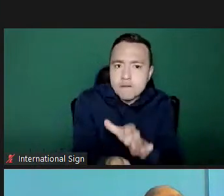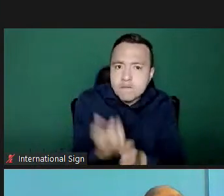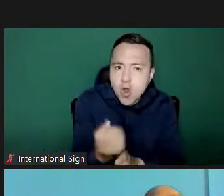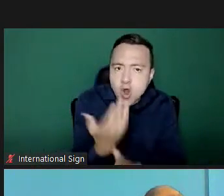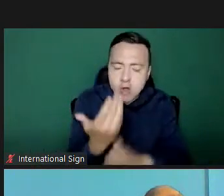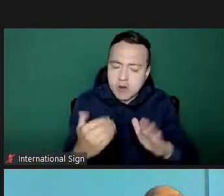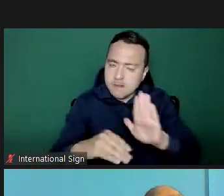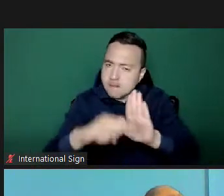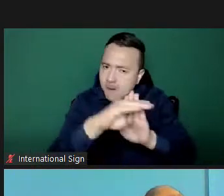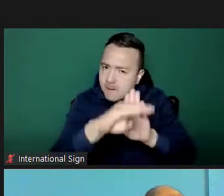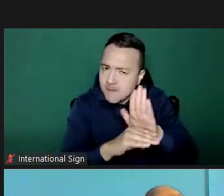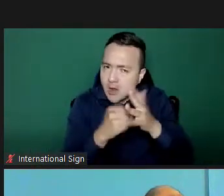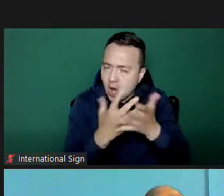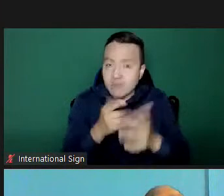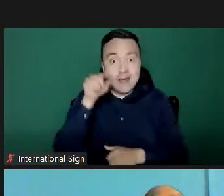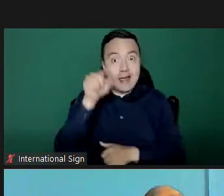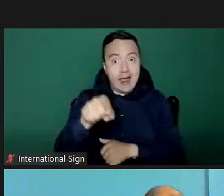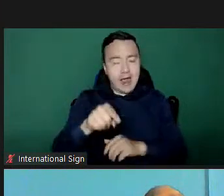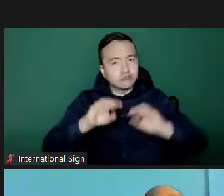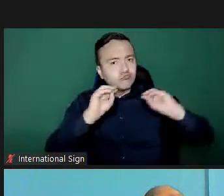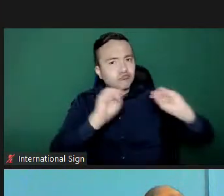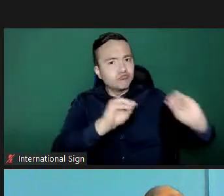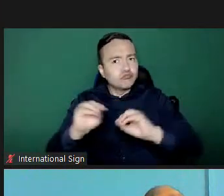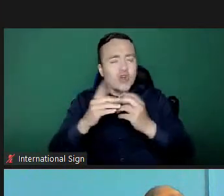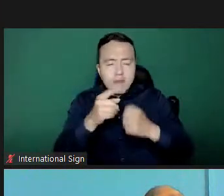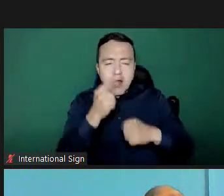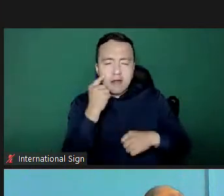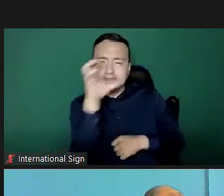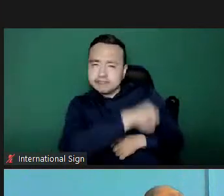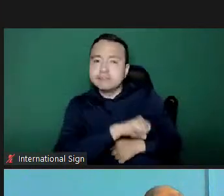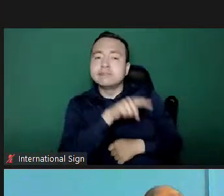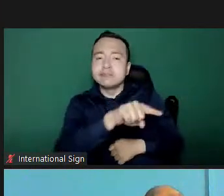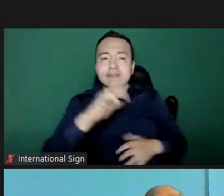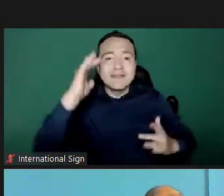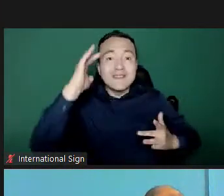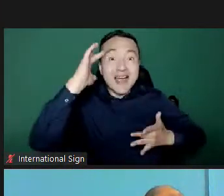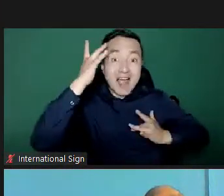As part of an overall strategy of changing lifestyle.